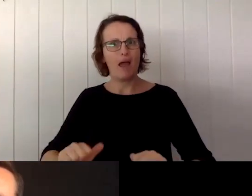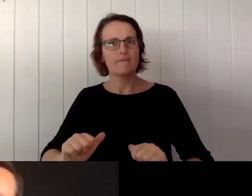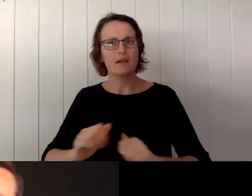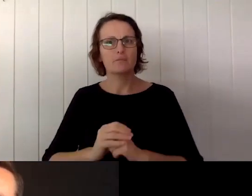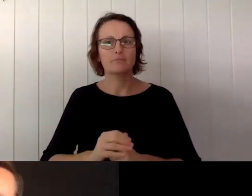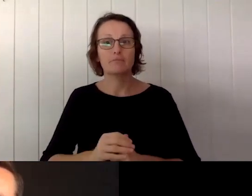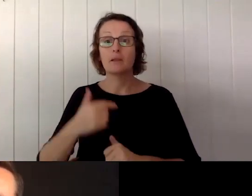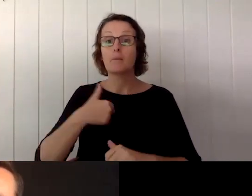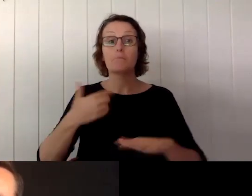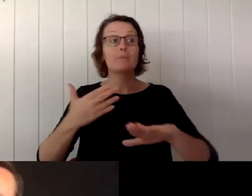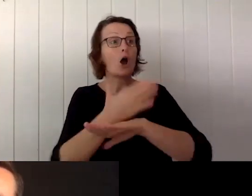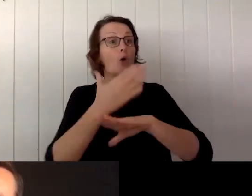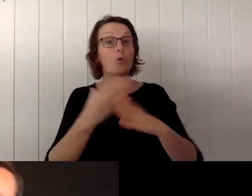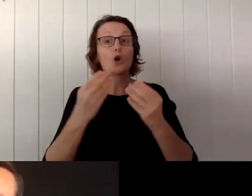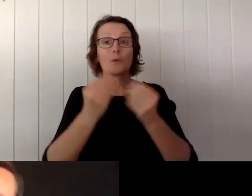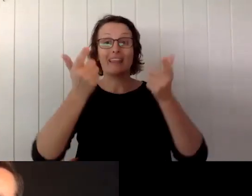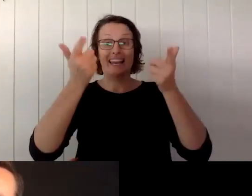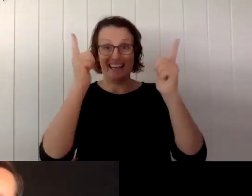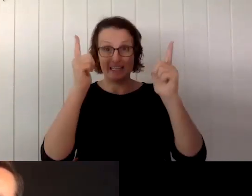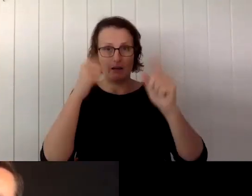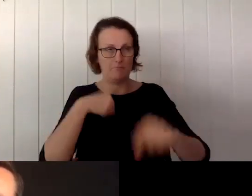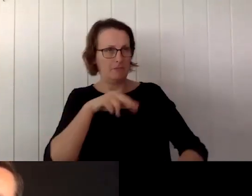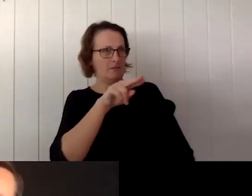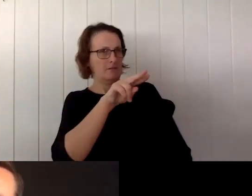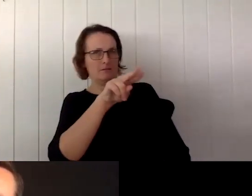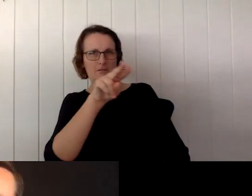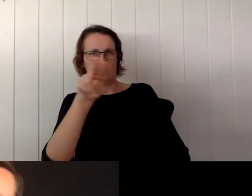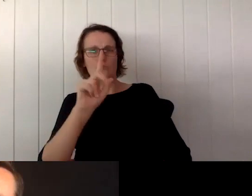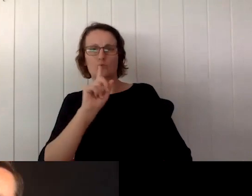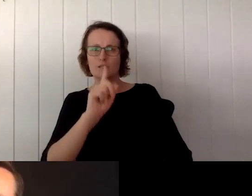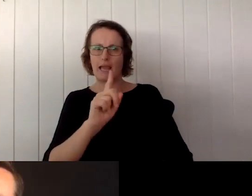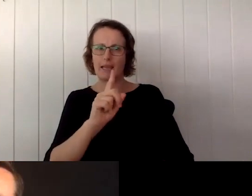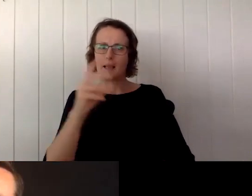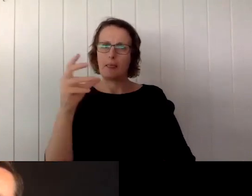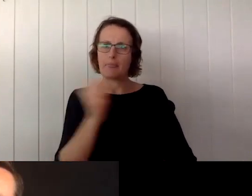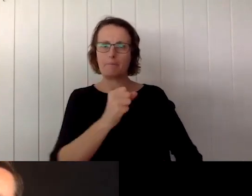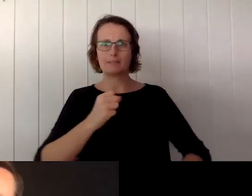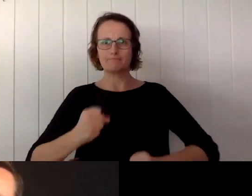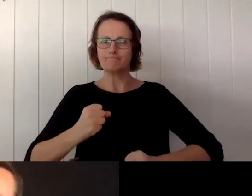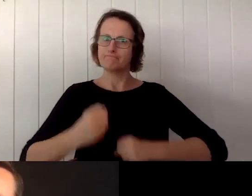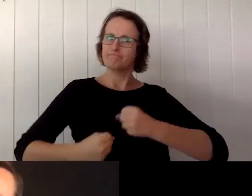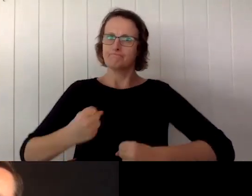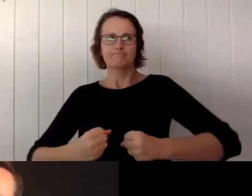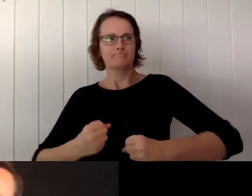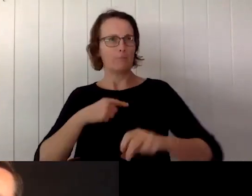work with leaders and they're having meetings, that's one of the things I always suggest that they do. Really be very observant of people coming